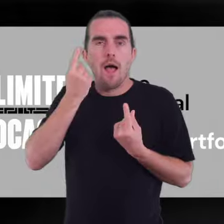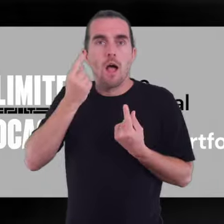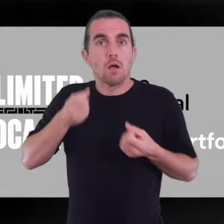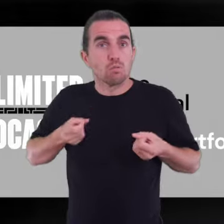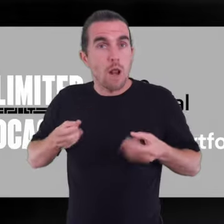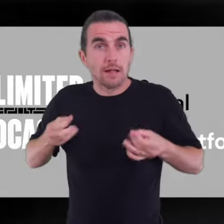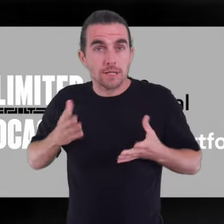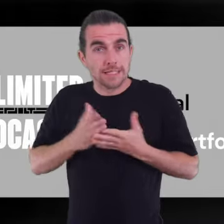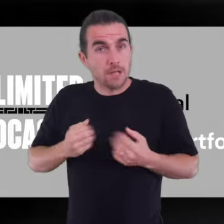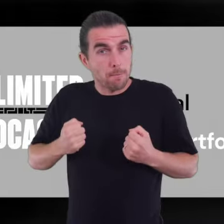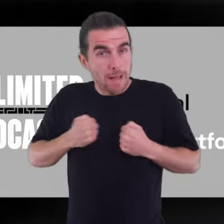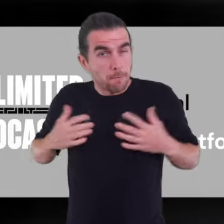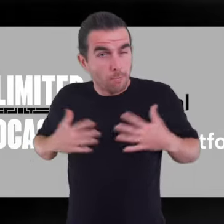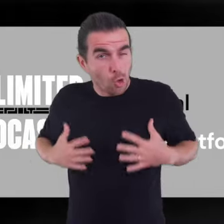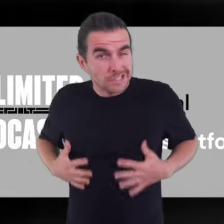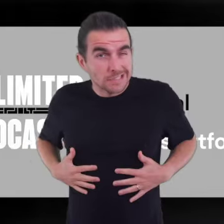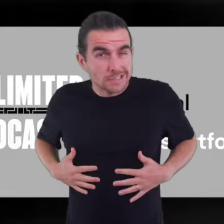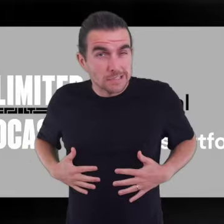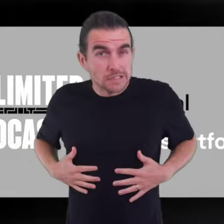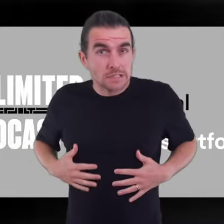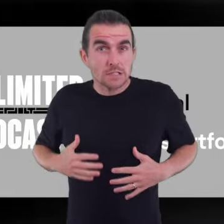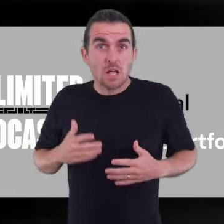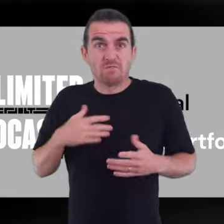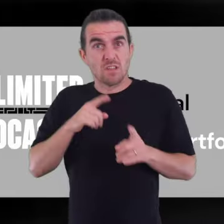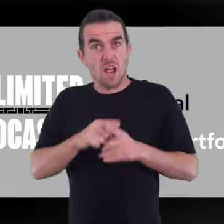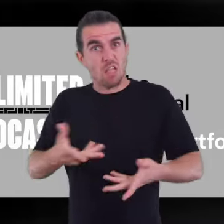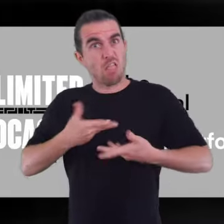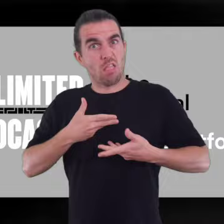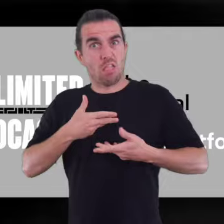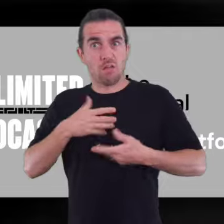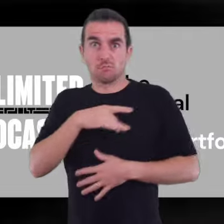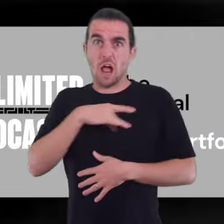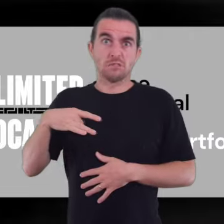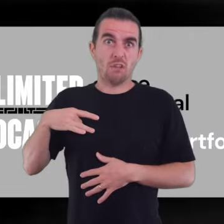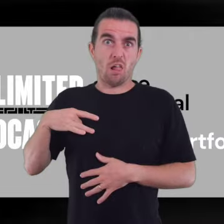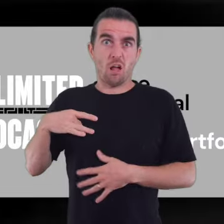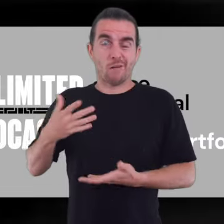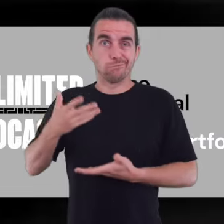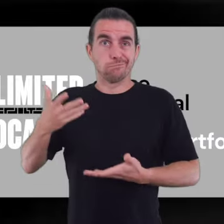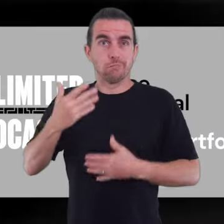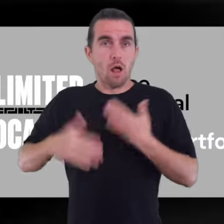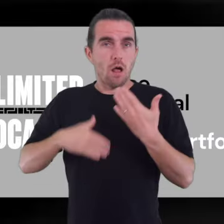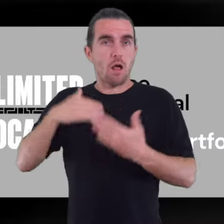because it's very much presented as a medical thing, and it took a while for me, for myself, to first get over that and think, okay,